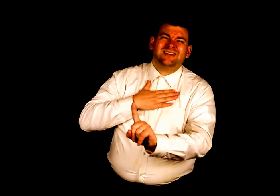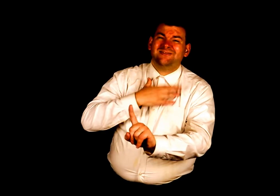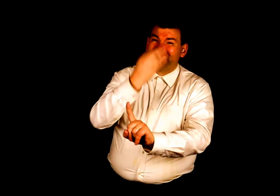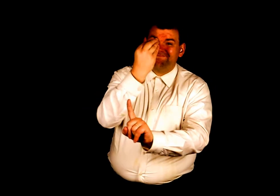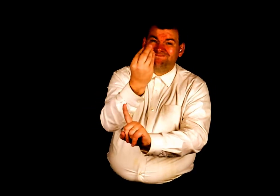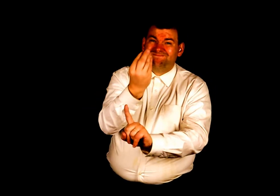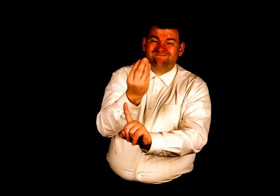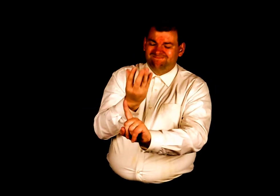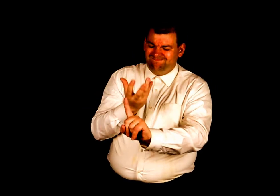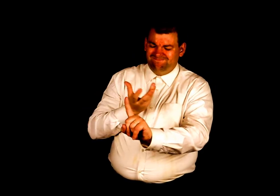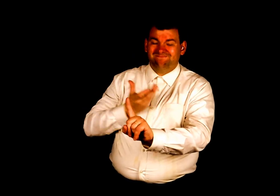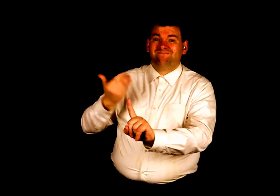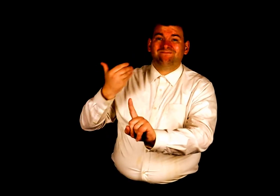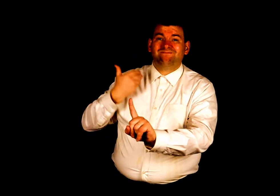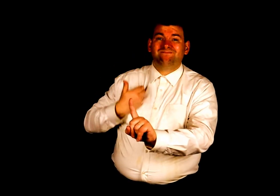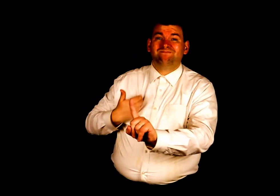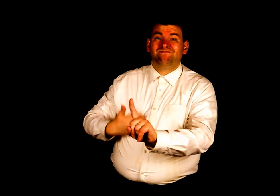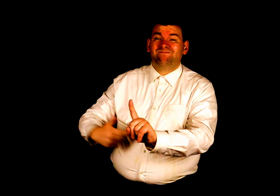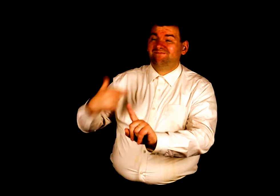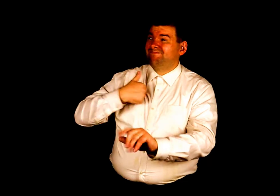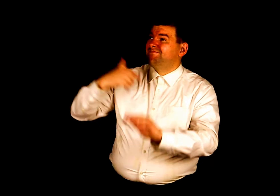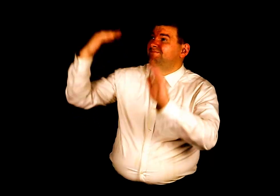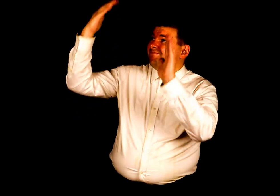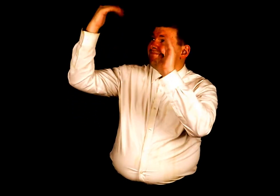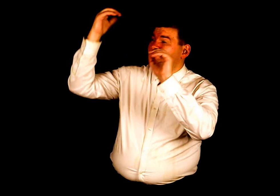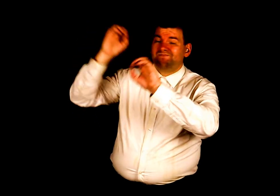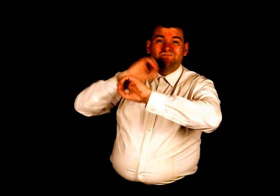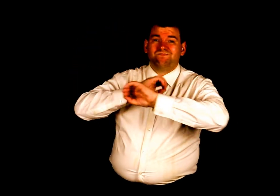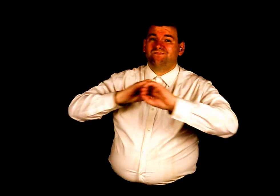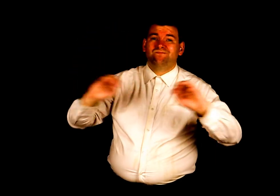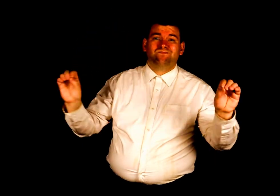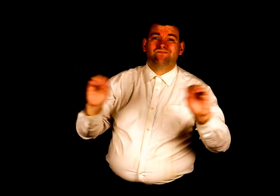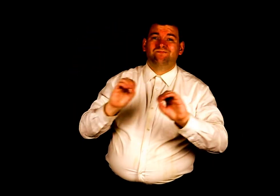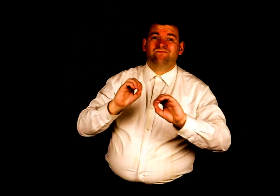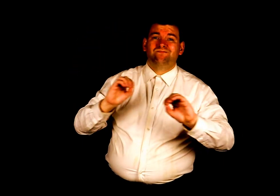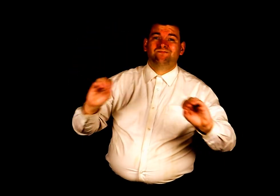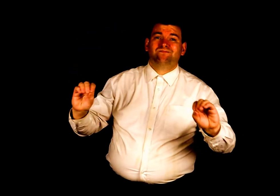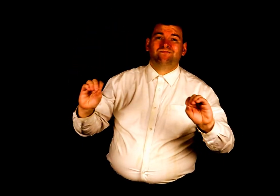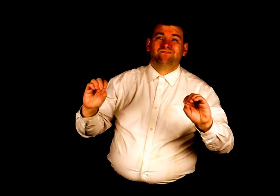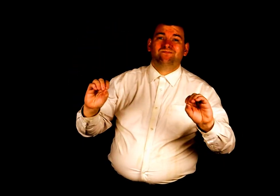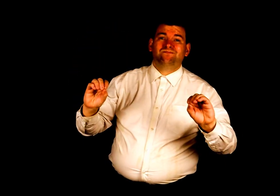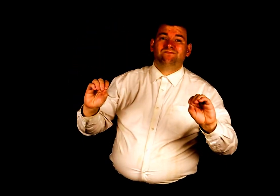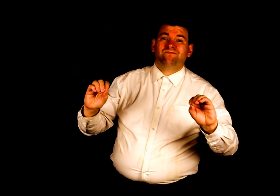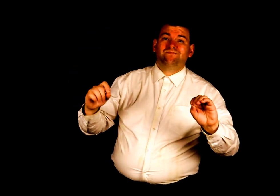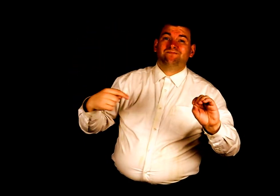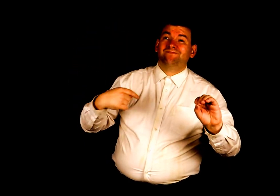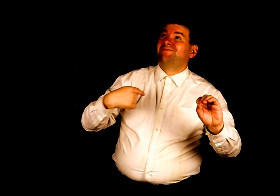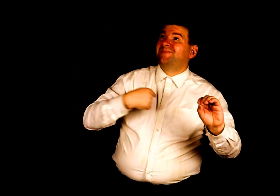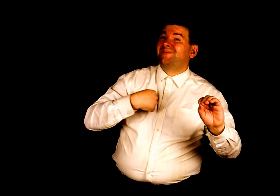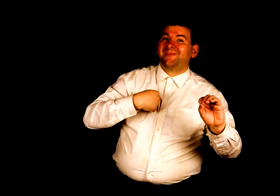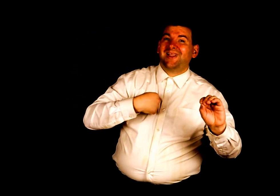please don't tell me I'm hopeless.